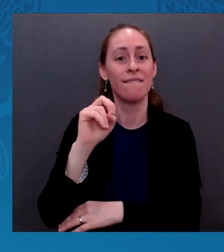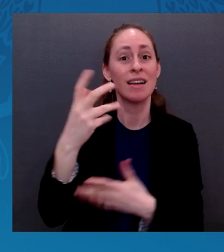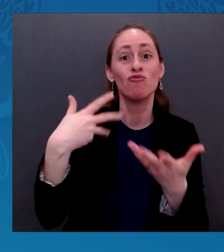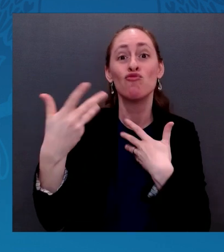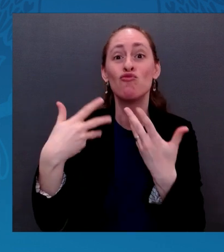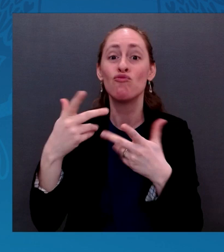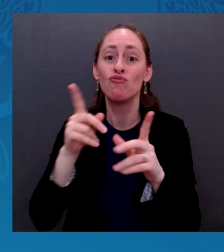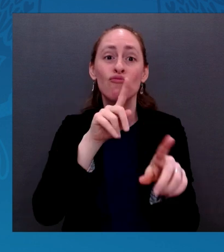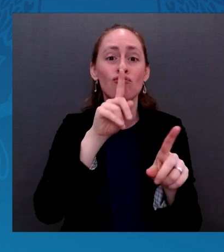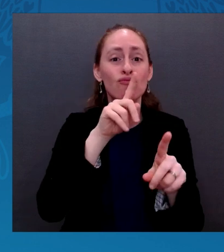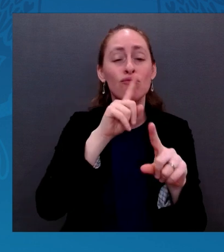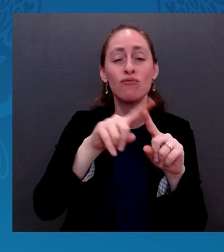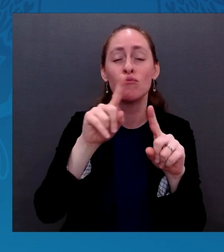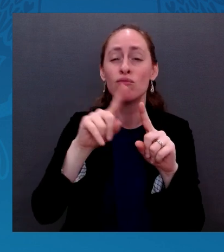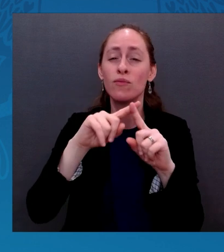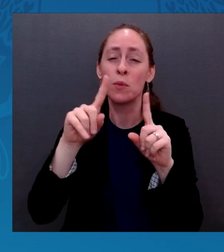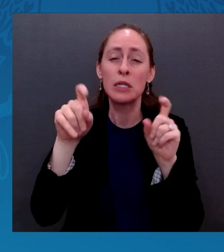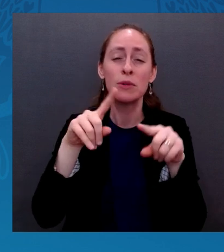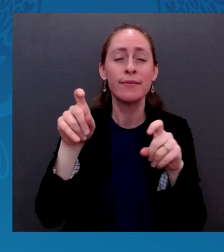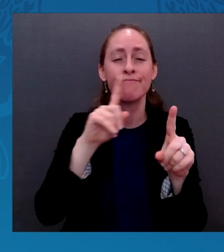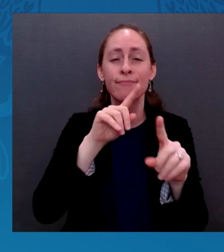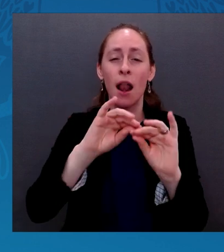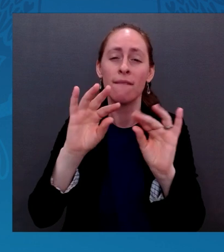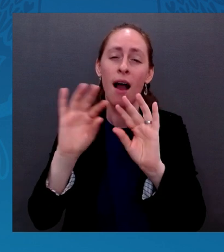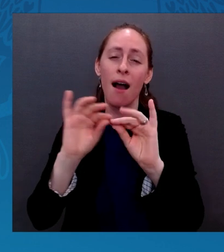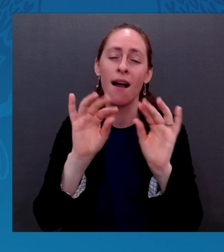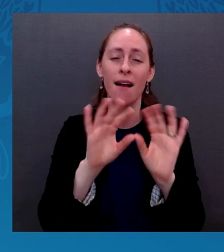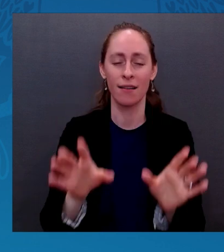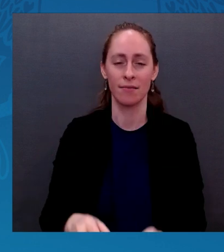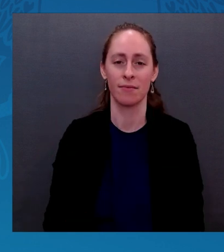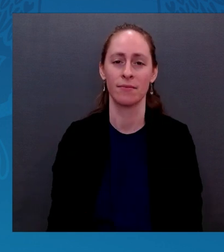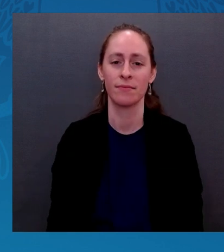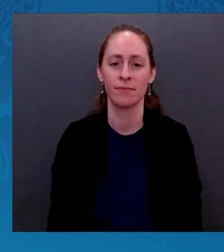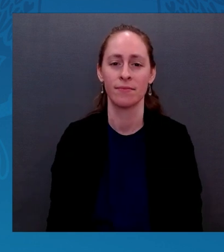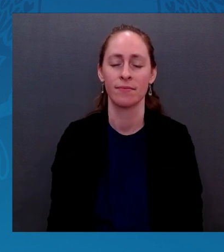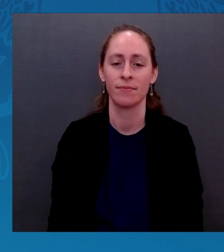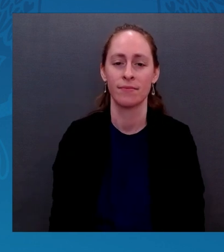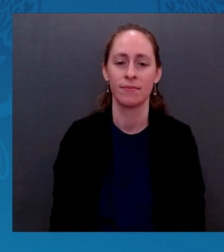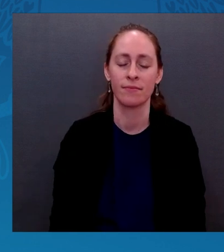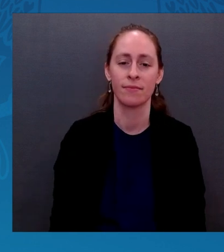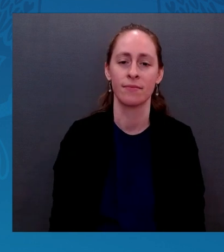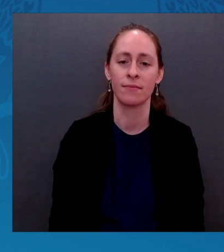And Shamika says she's a new homeowner. But I've been in my home for 33 years